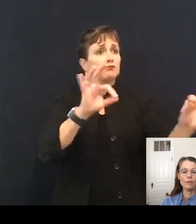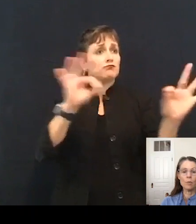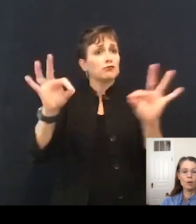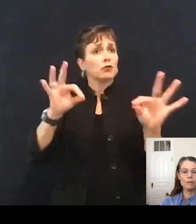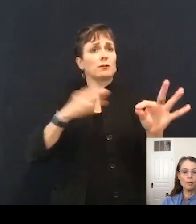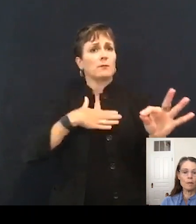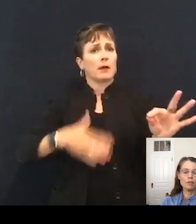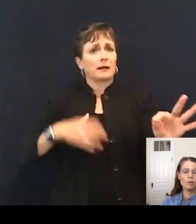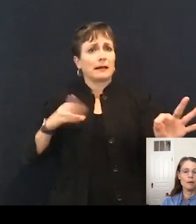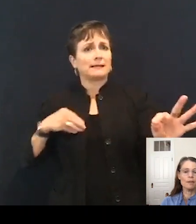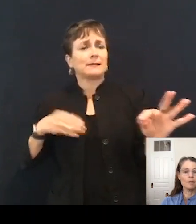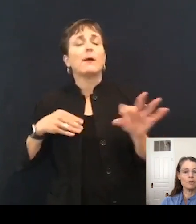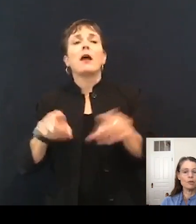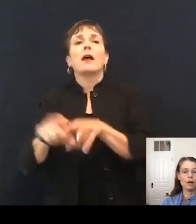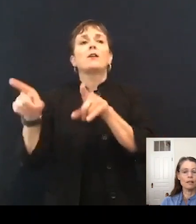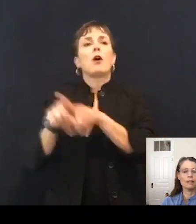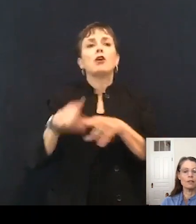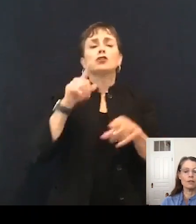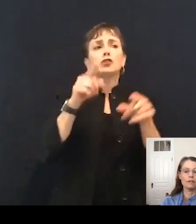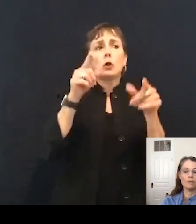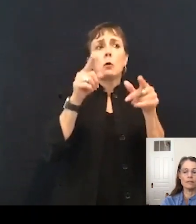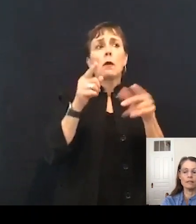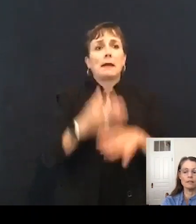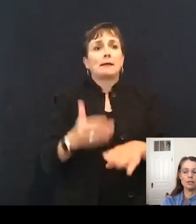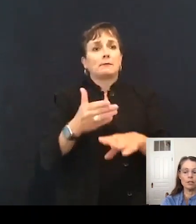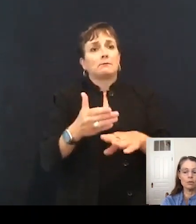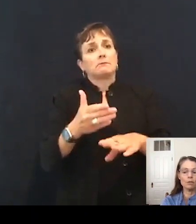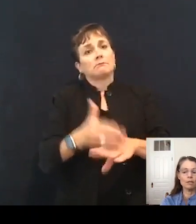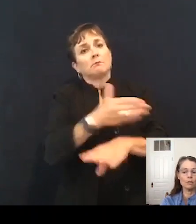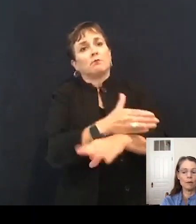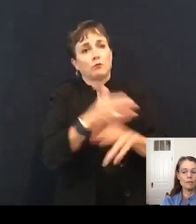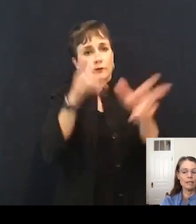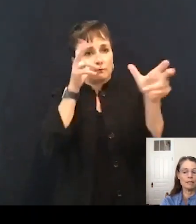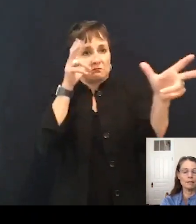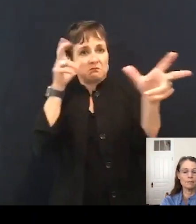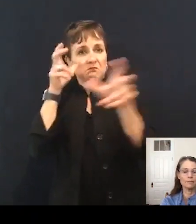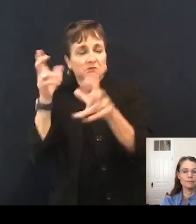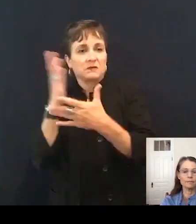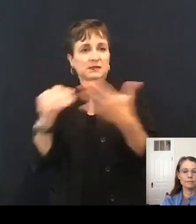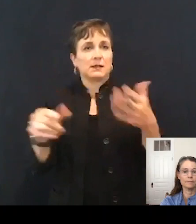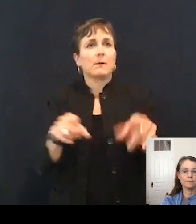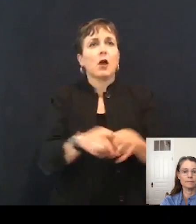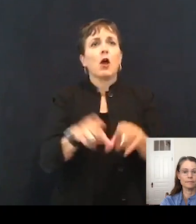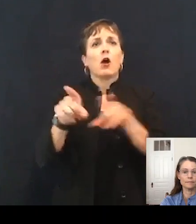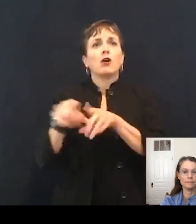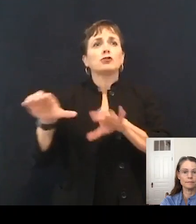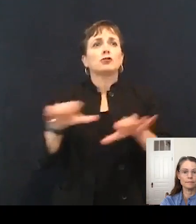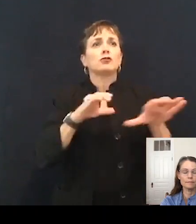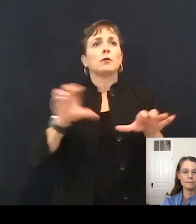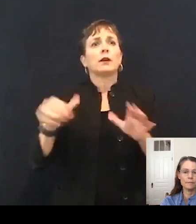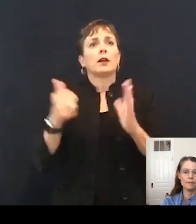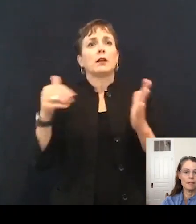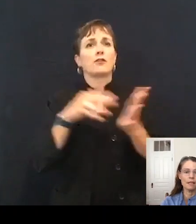For more information about this drug, you can visit Nacuity's website.